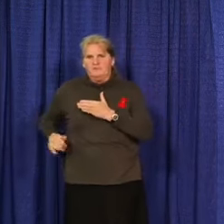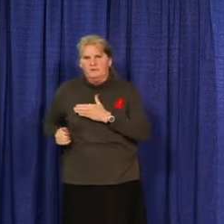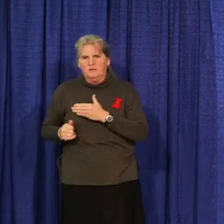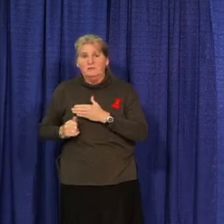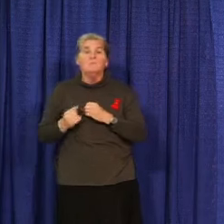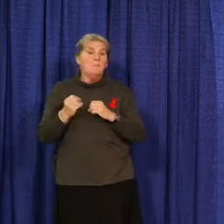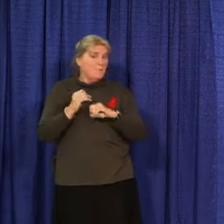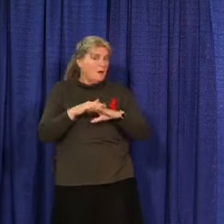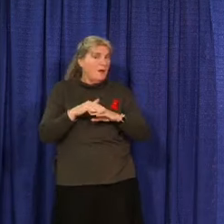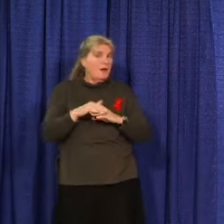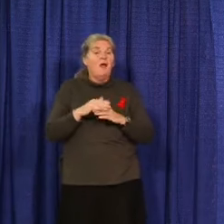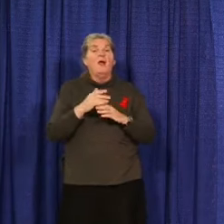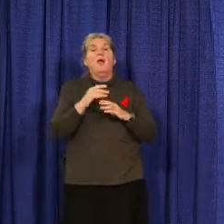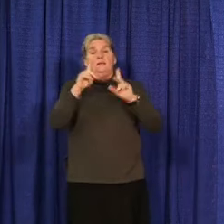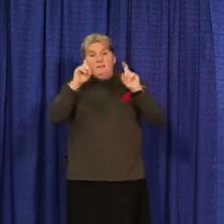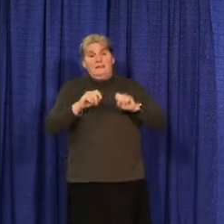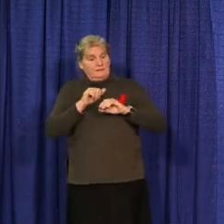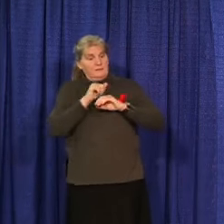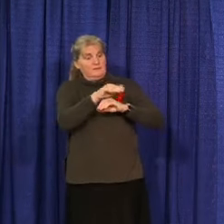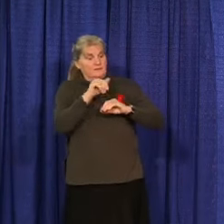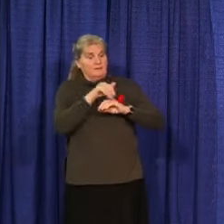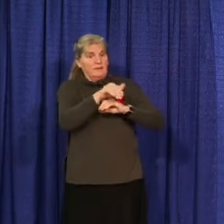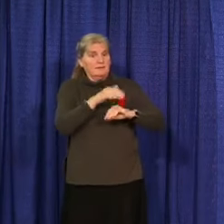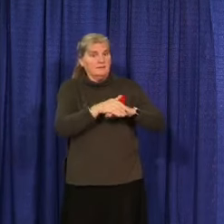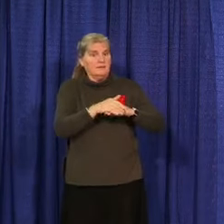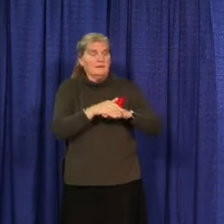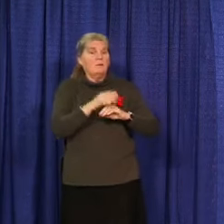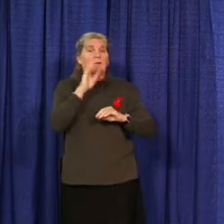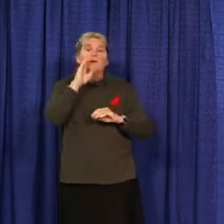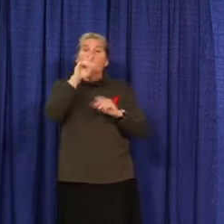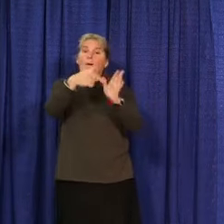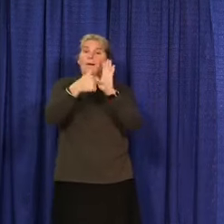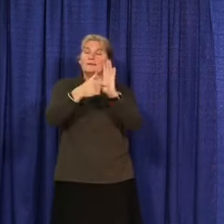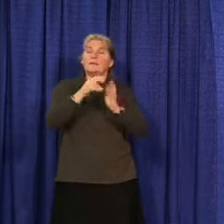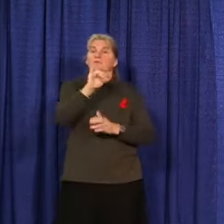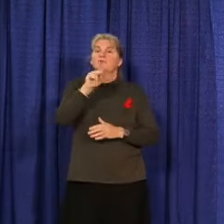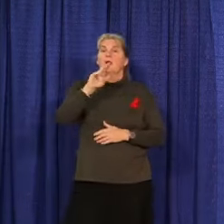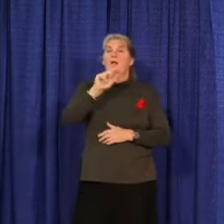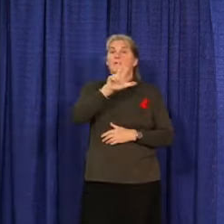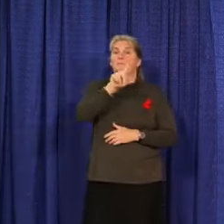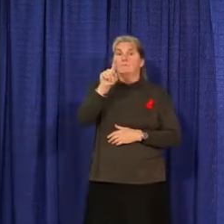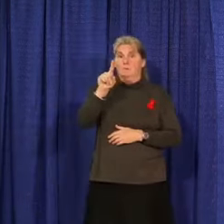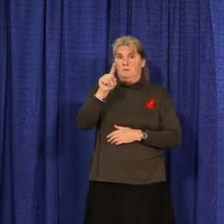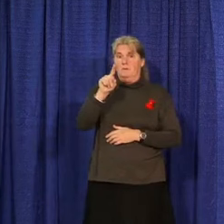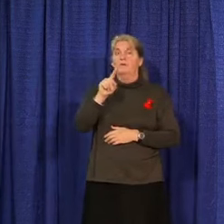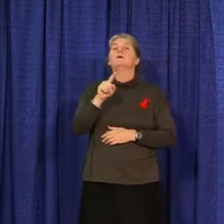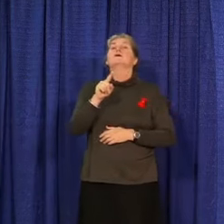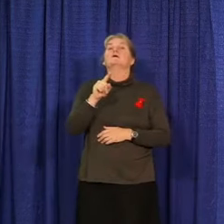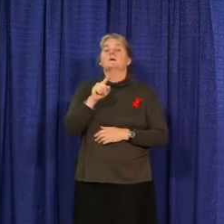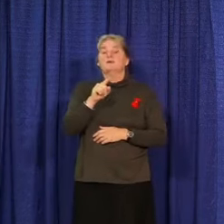record high numbers of tests. As an example, since our public notification on July 31st,